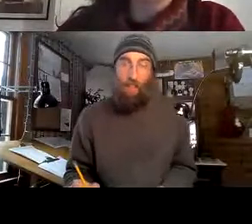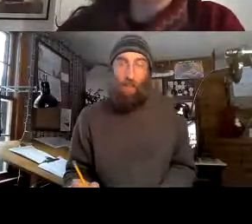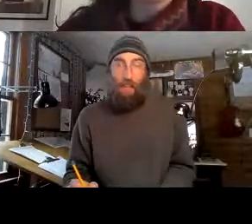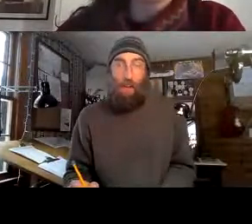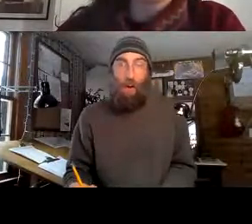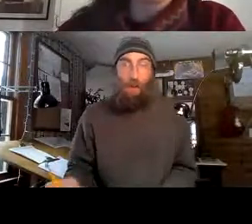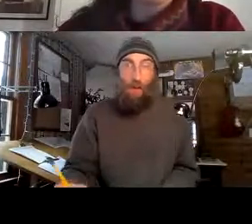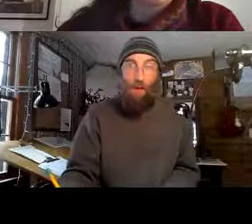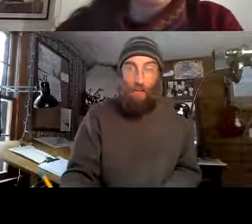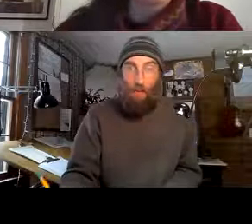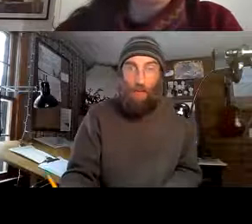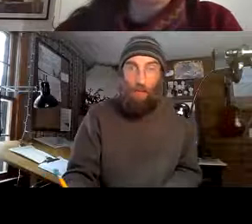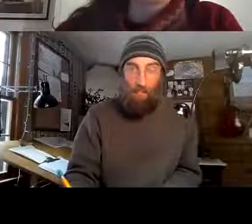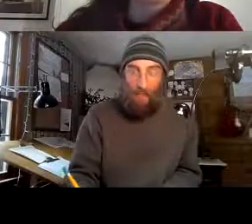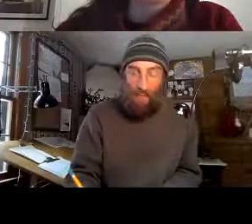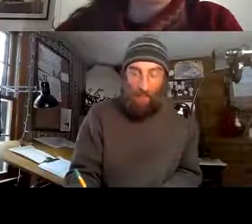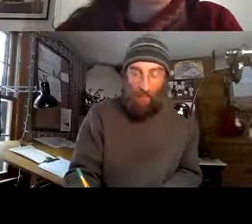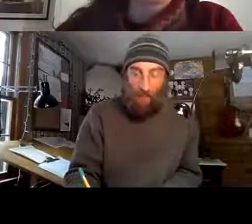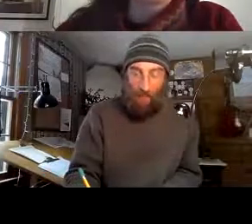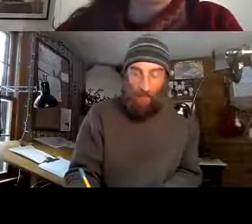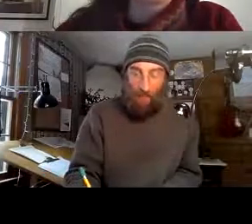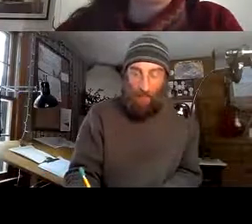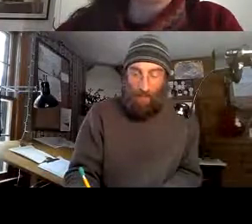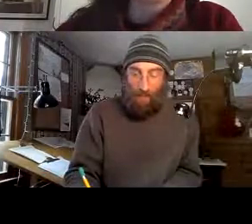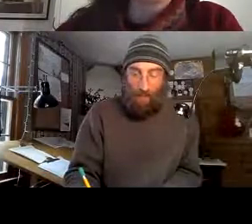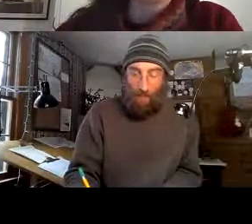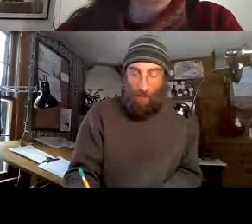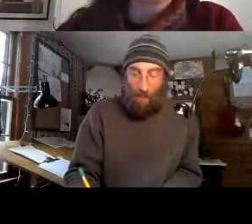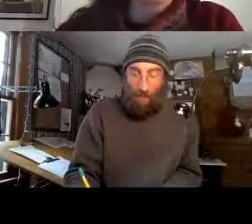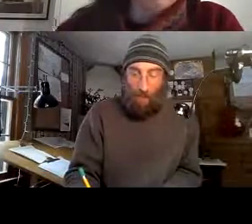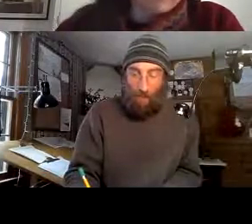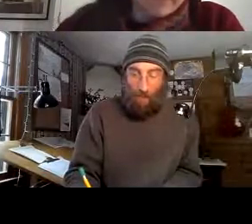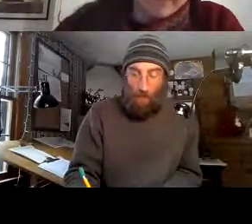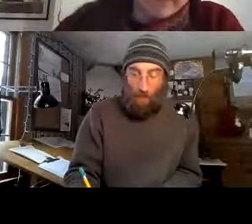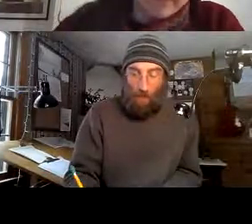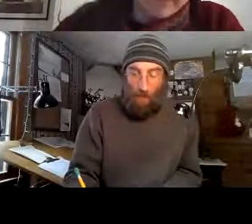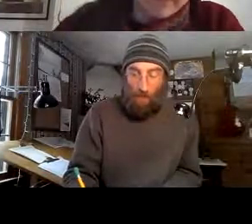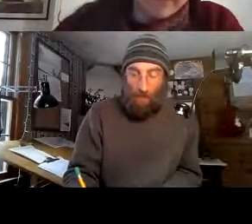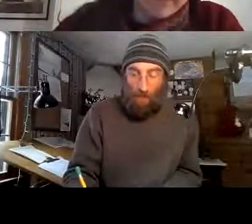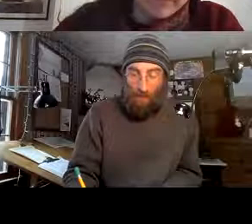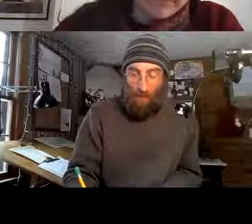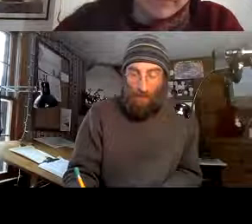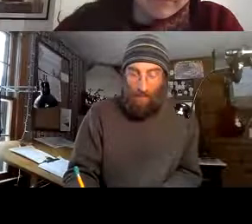they're whispering something, or maybe we can make them saying something, right? Maybe we can open up that mouth, and just